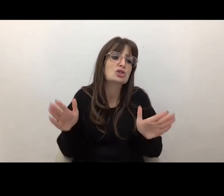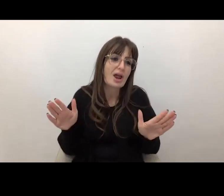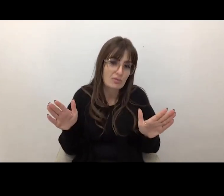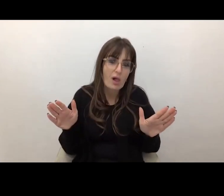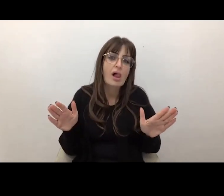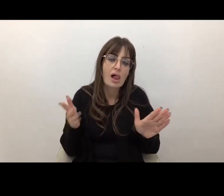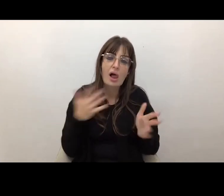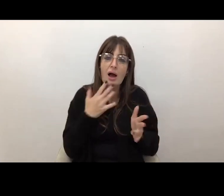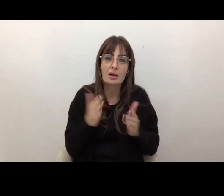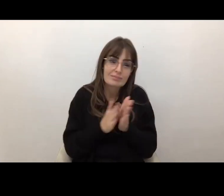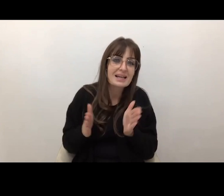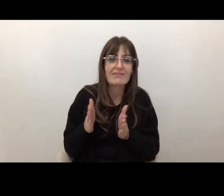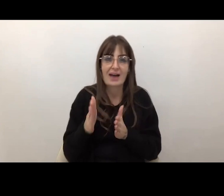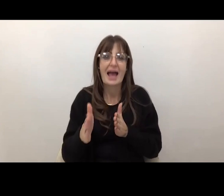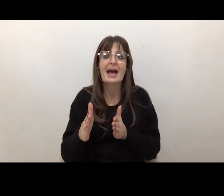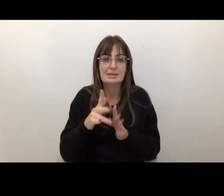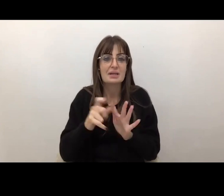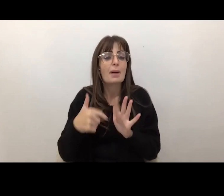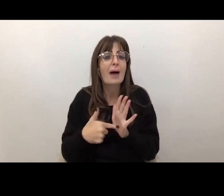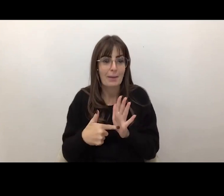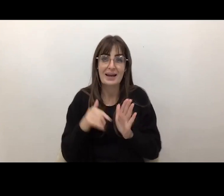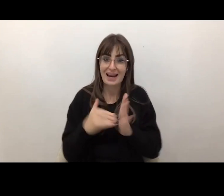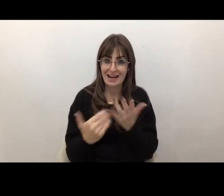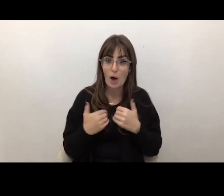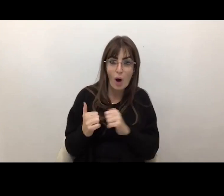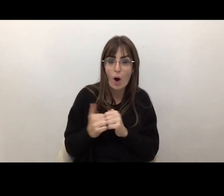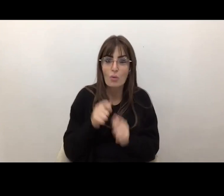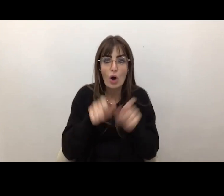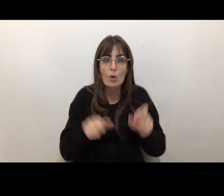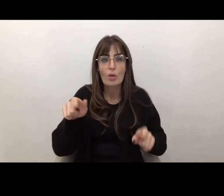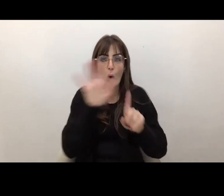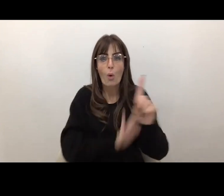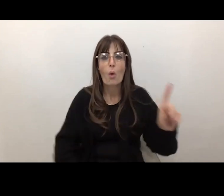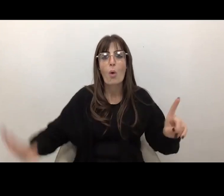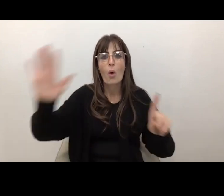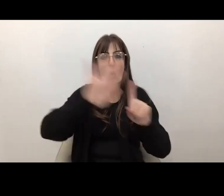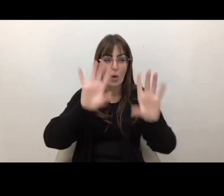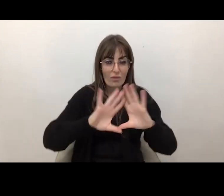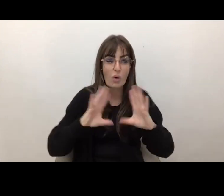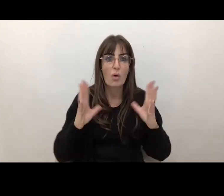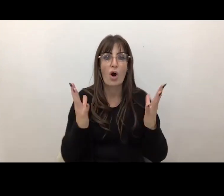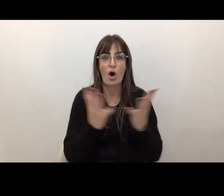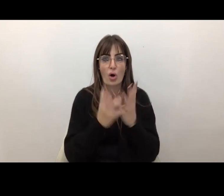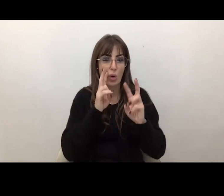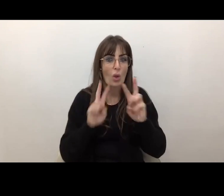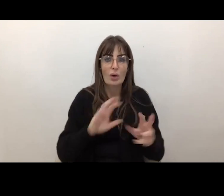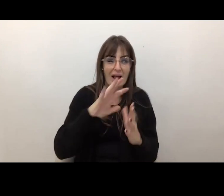advance department. And now I work with clients globally looking at their fundraising strategies,